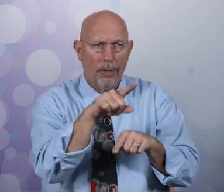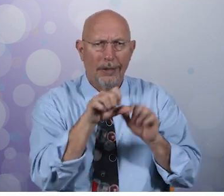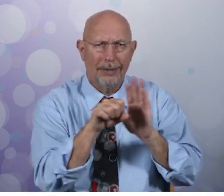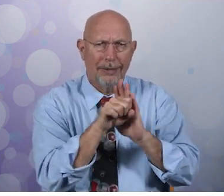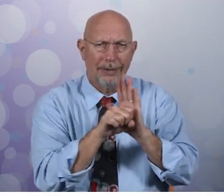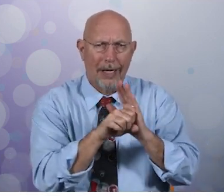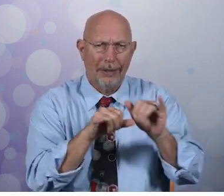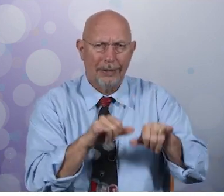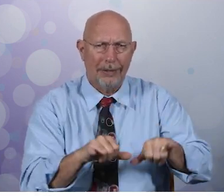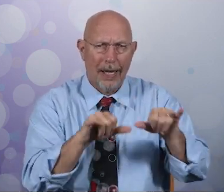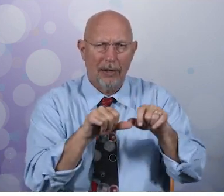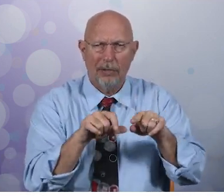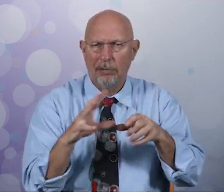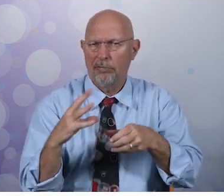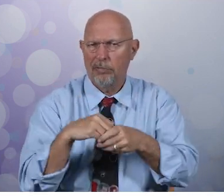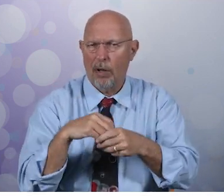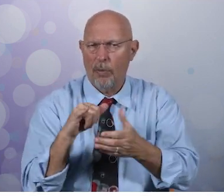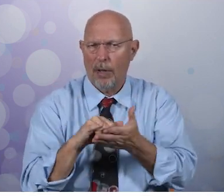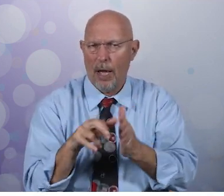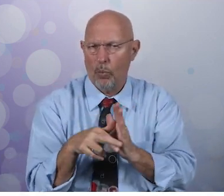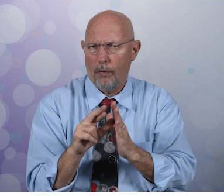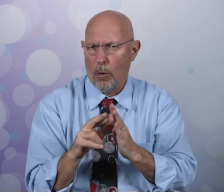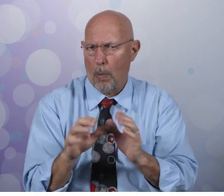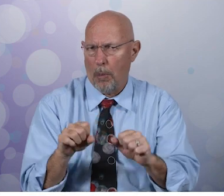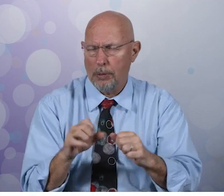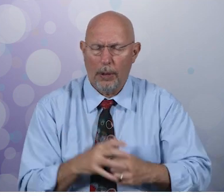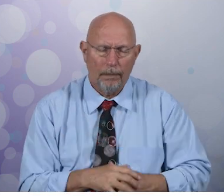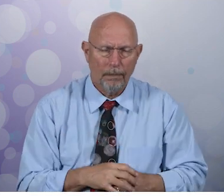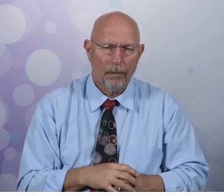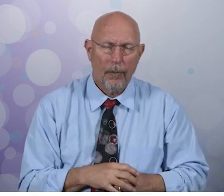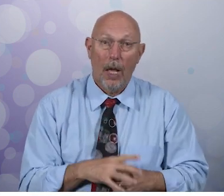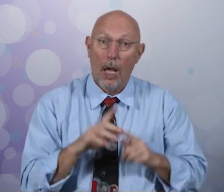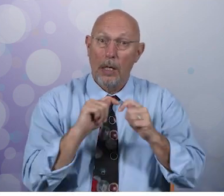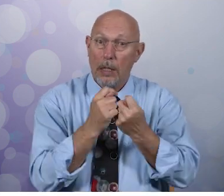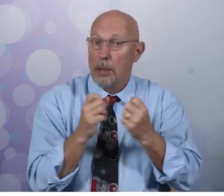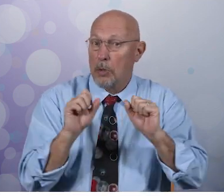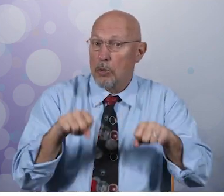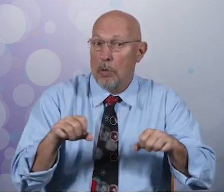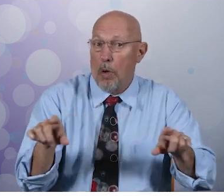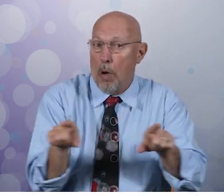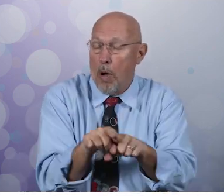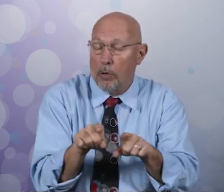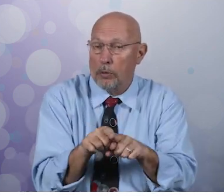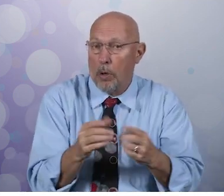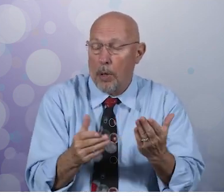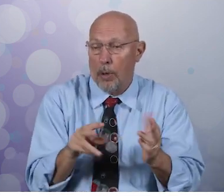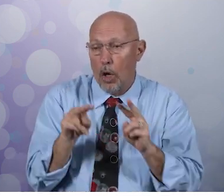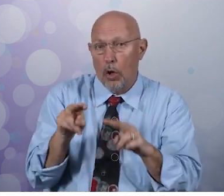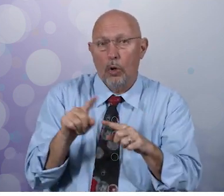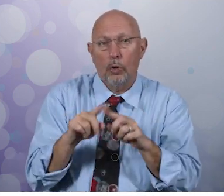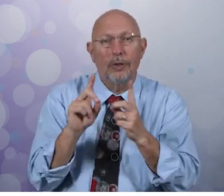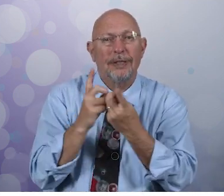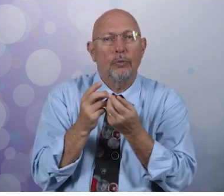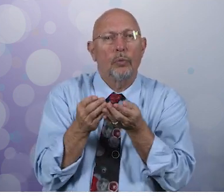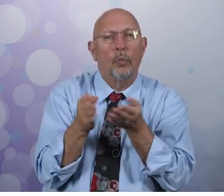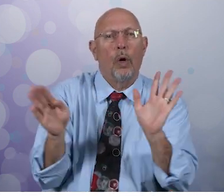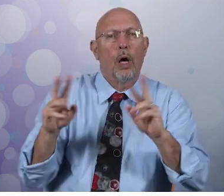as a part of that data review. The team may also take a look at district-wide assessment data